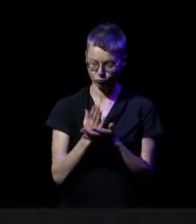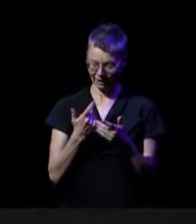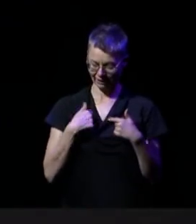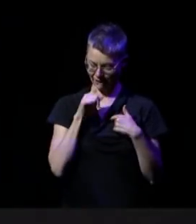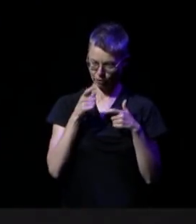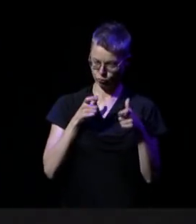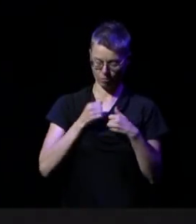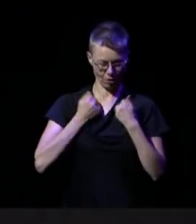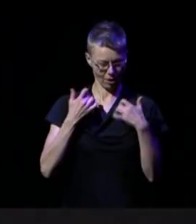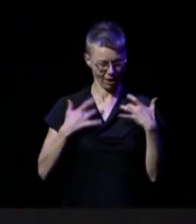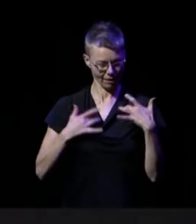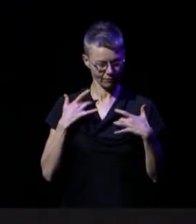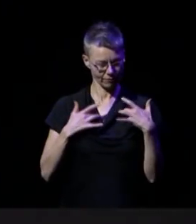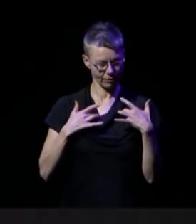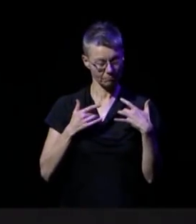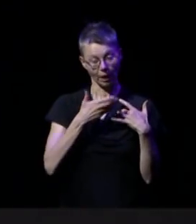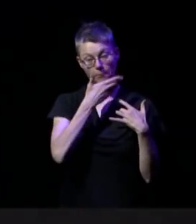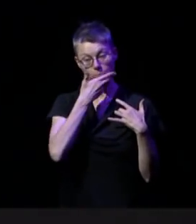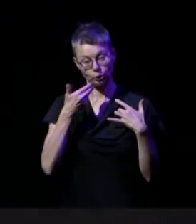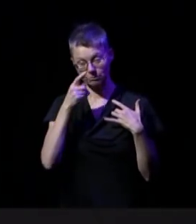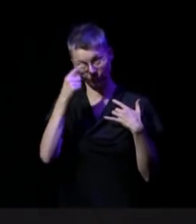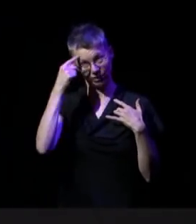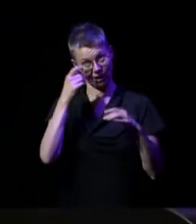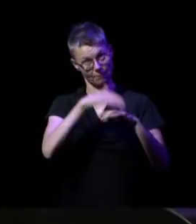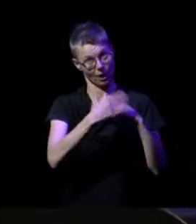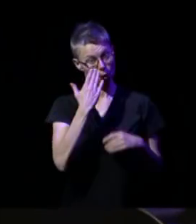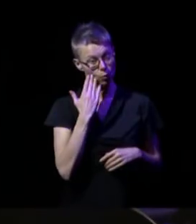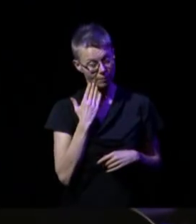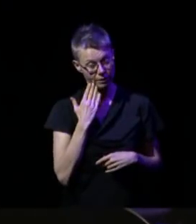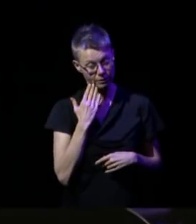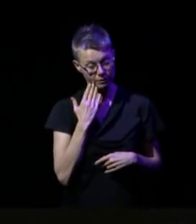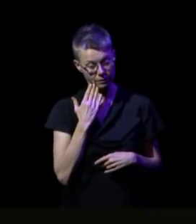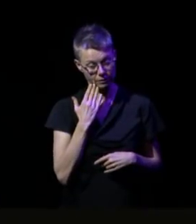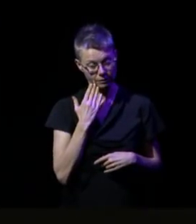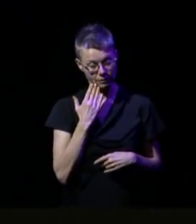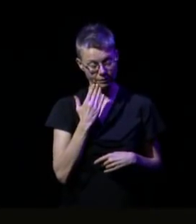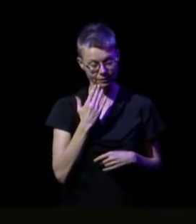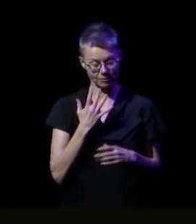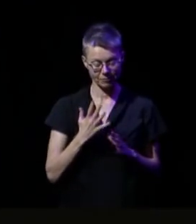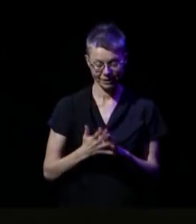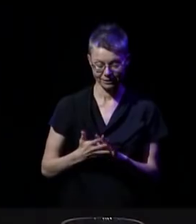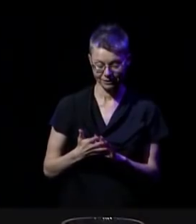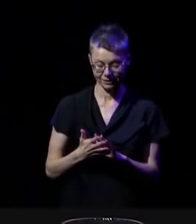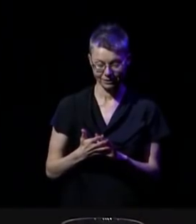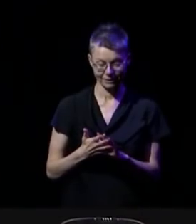I think that beauty as applied to women is often about being beheld and not actually doing anything.